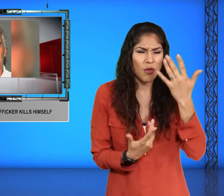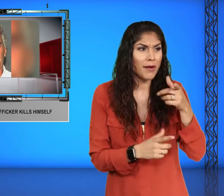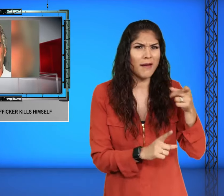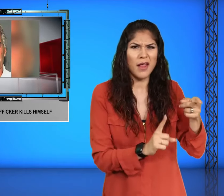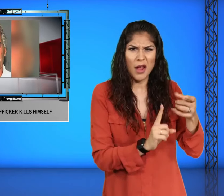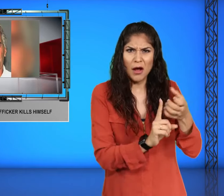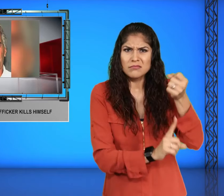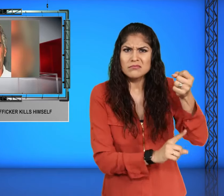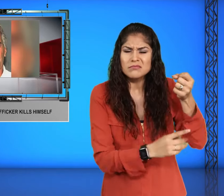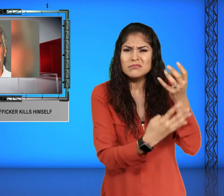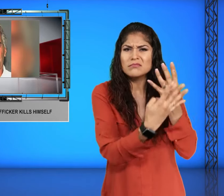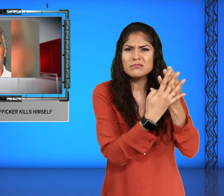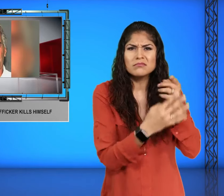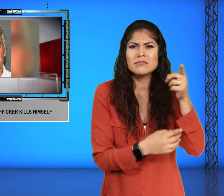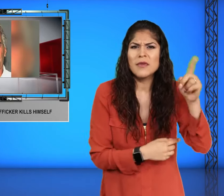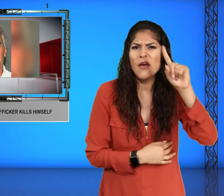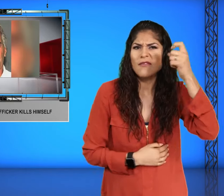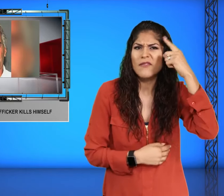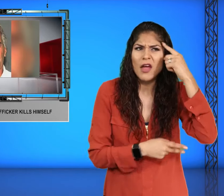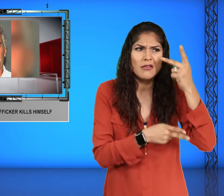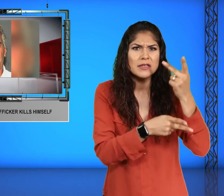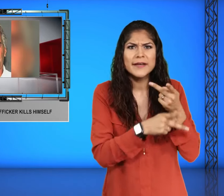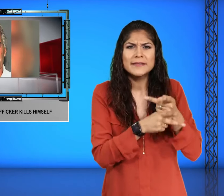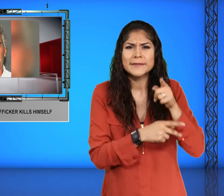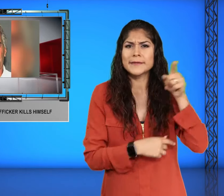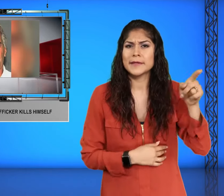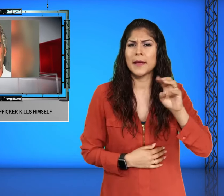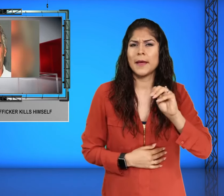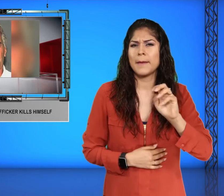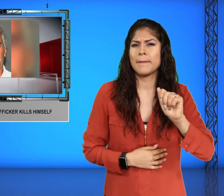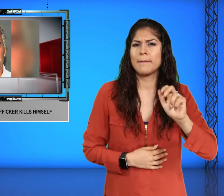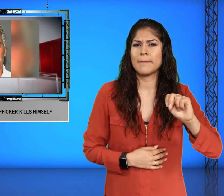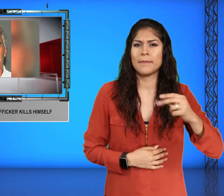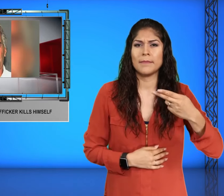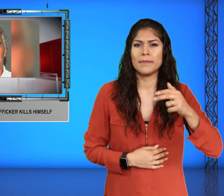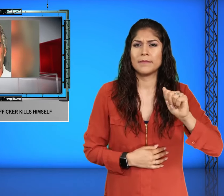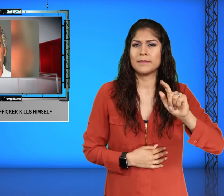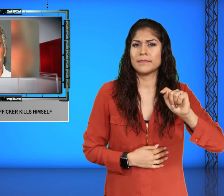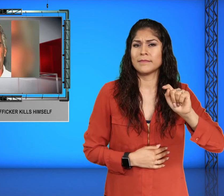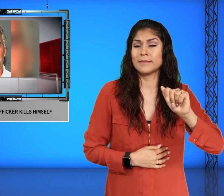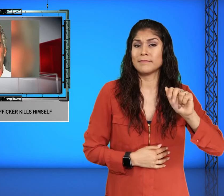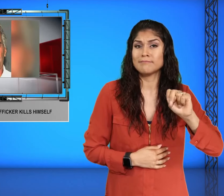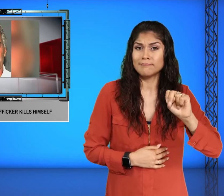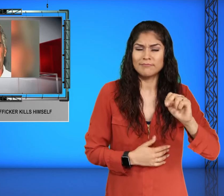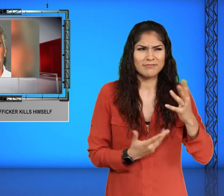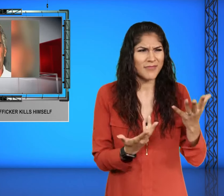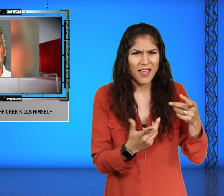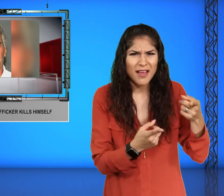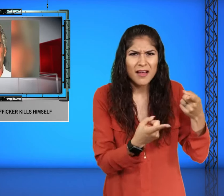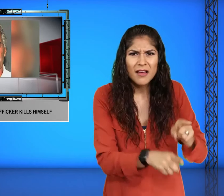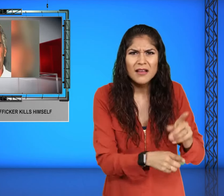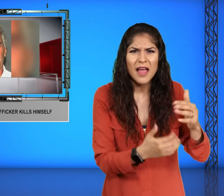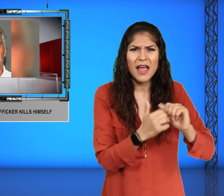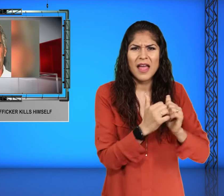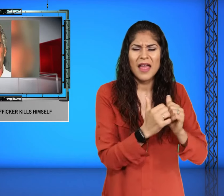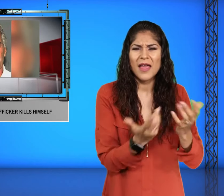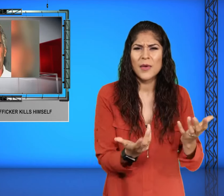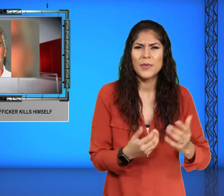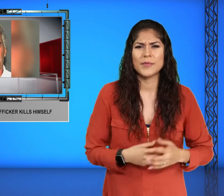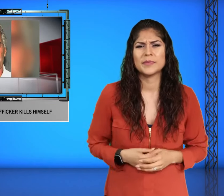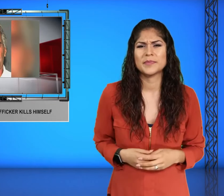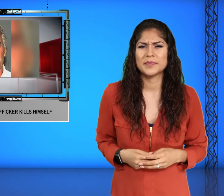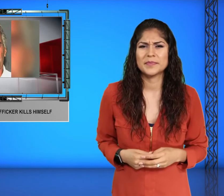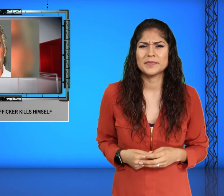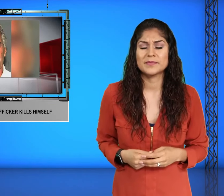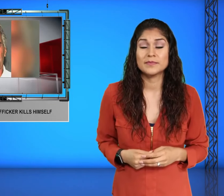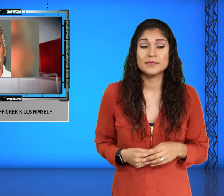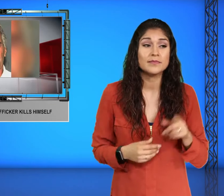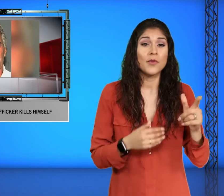know how it could have happened while he was in federal custody in Manhattan.